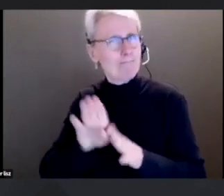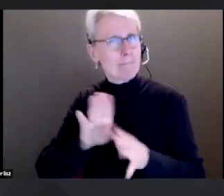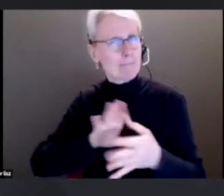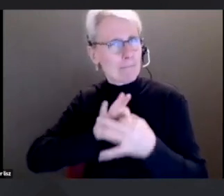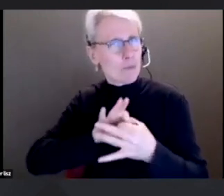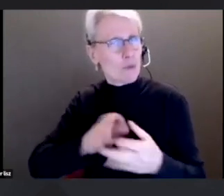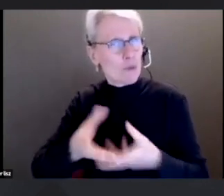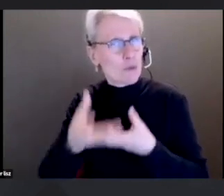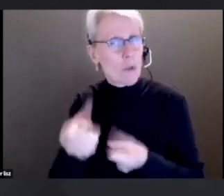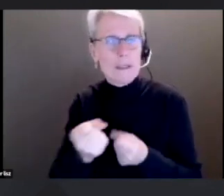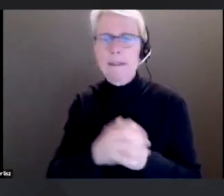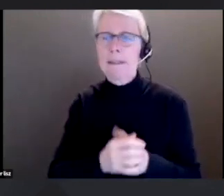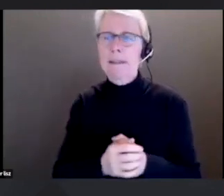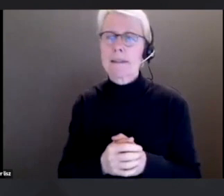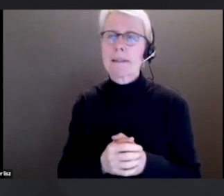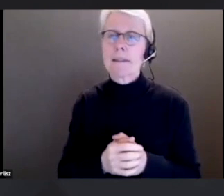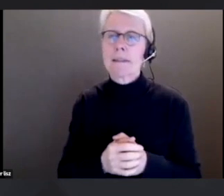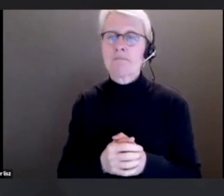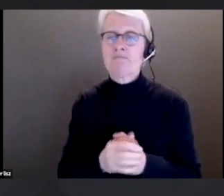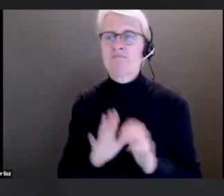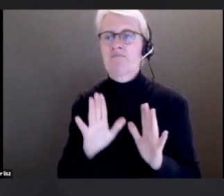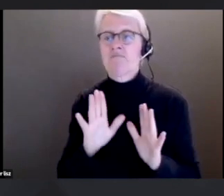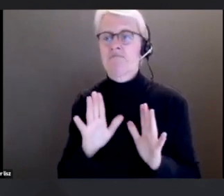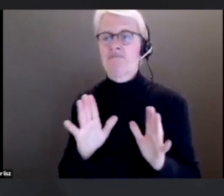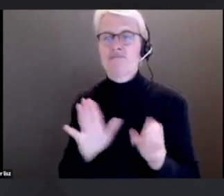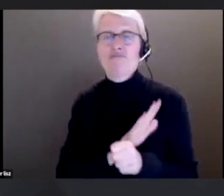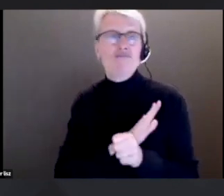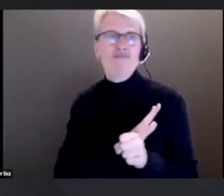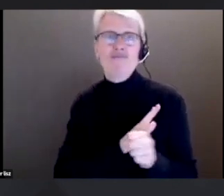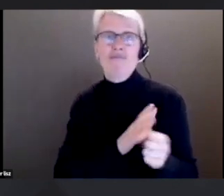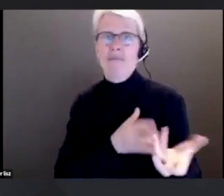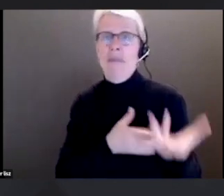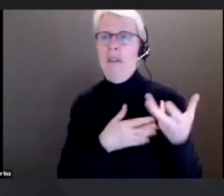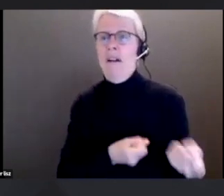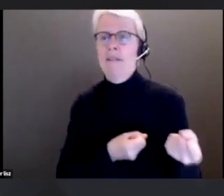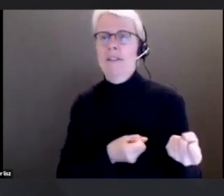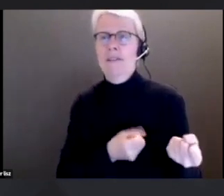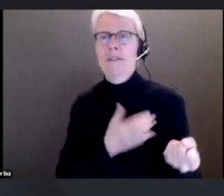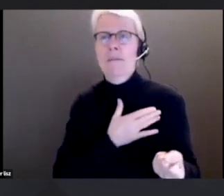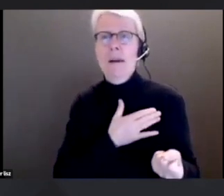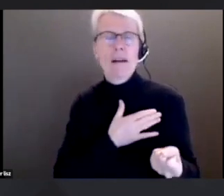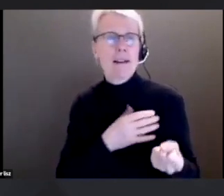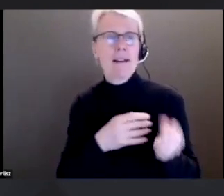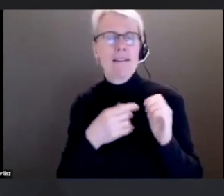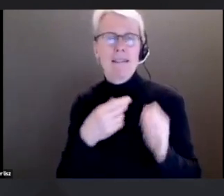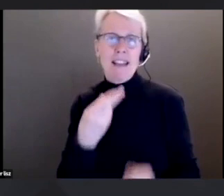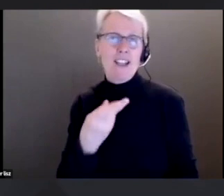my rep at HDCS. And I think that's the key. You've got to make sure that it works for the business. Because if it doesn't, it's not going to sustain.